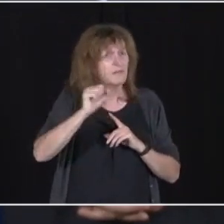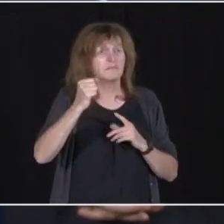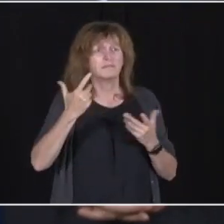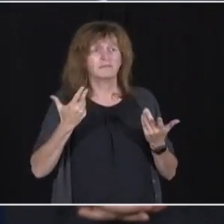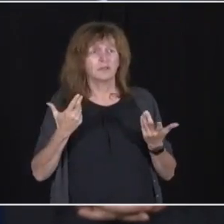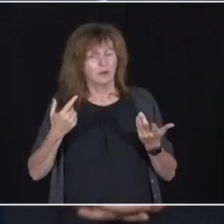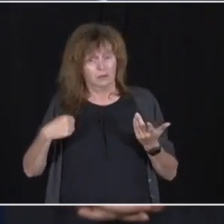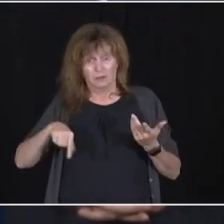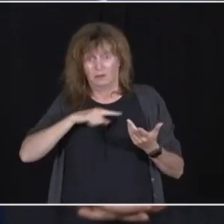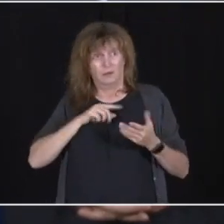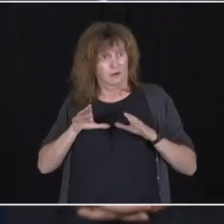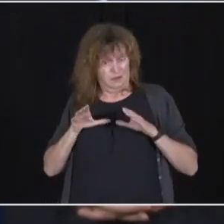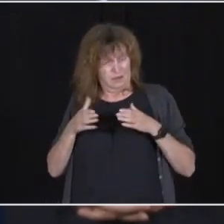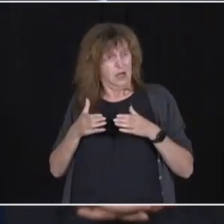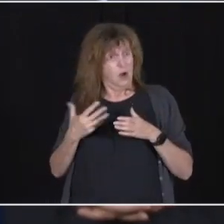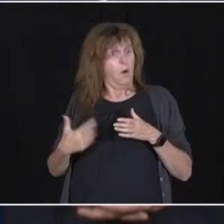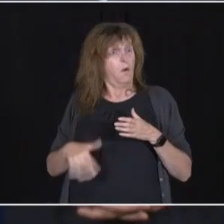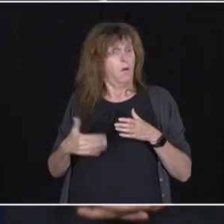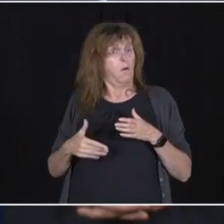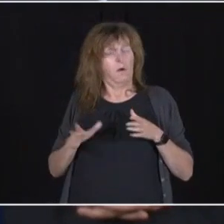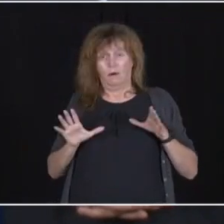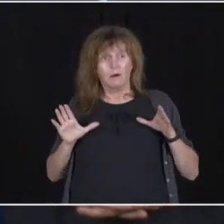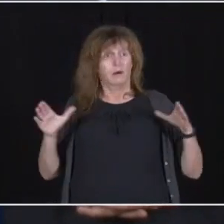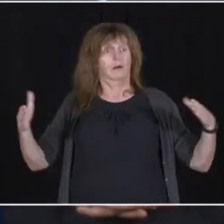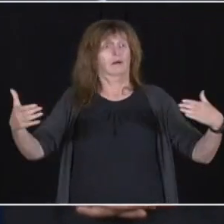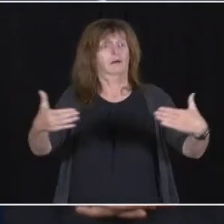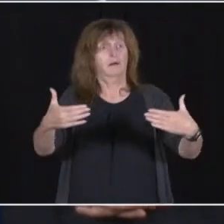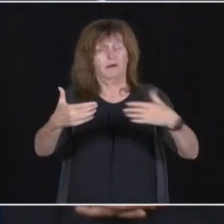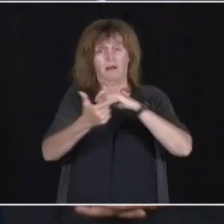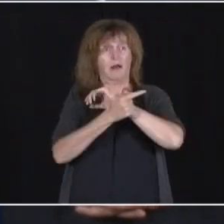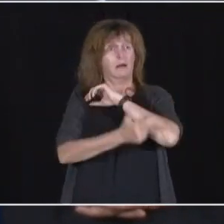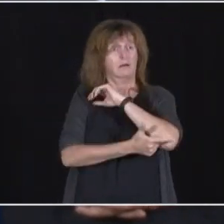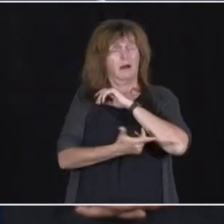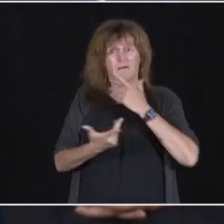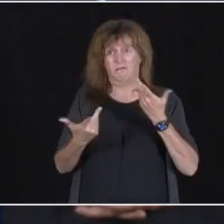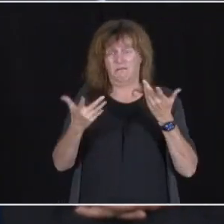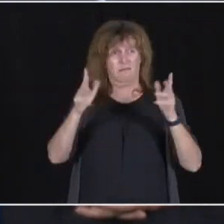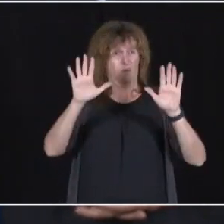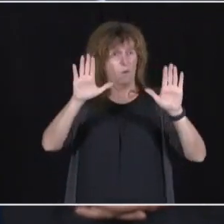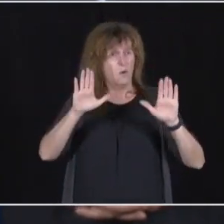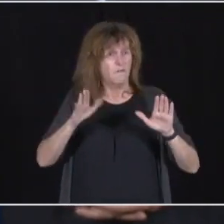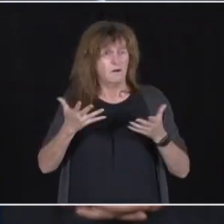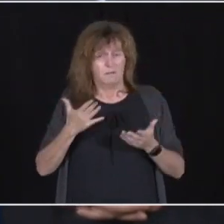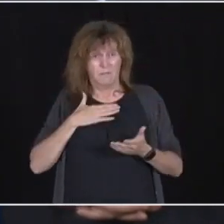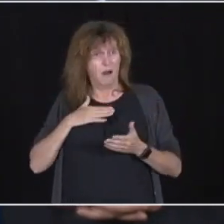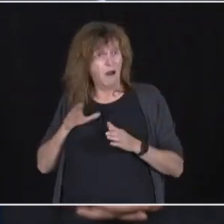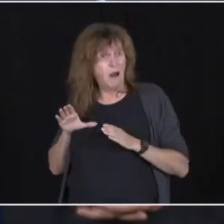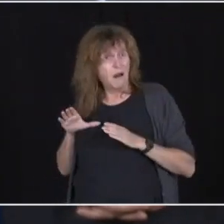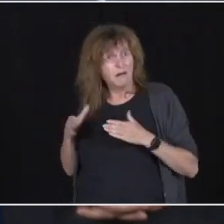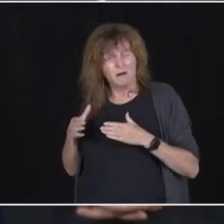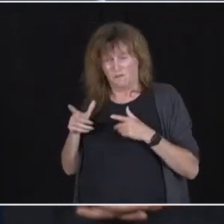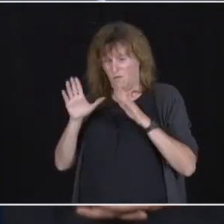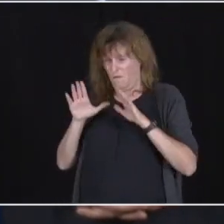a lot of positions in cabinet. But right now, we have a great cabinet. We have incredible caucus and I am so grateful